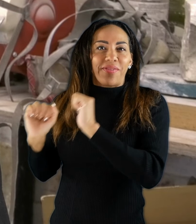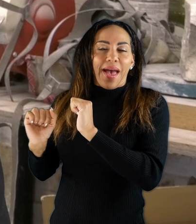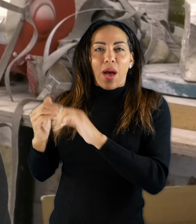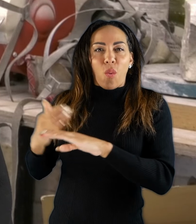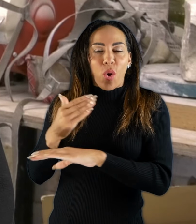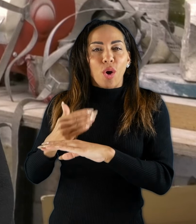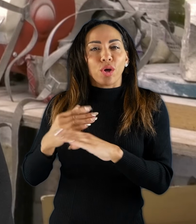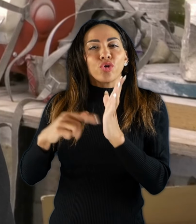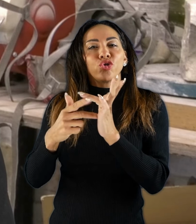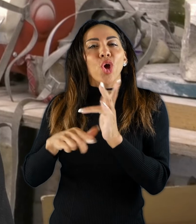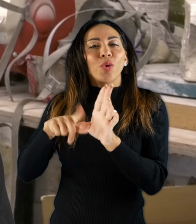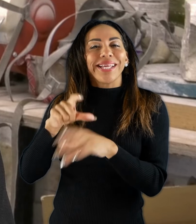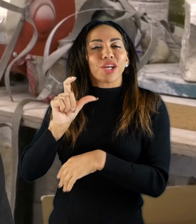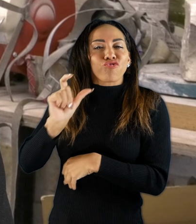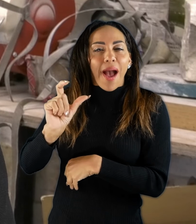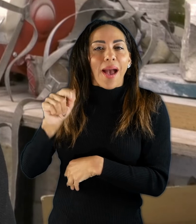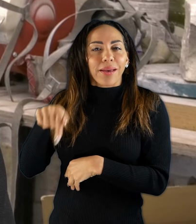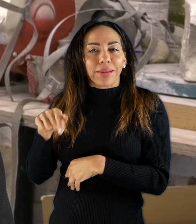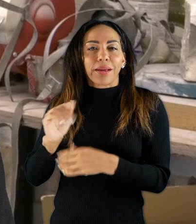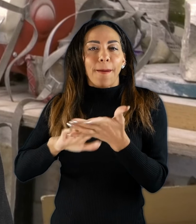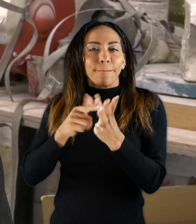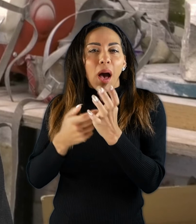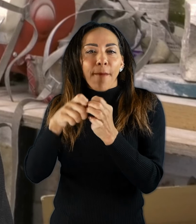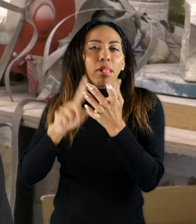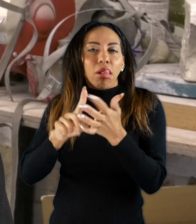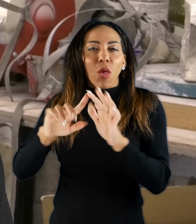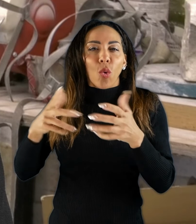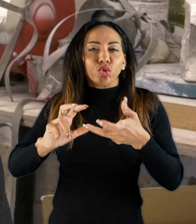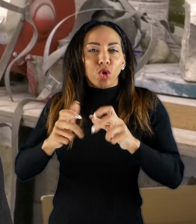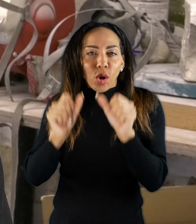who might carve marble or stone would interest me.